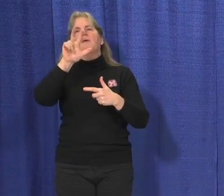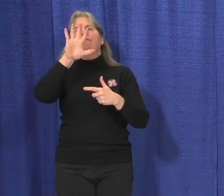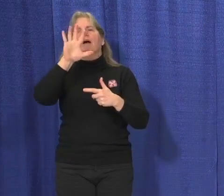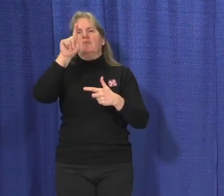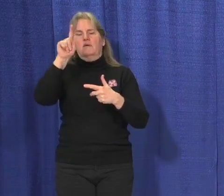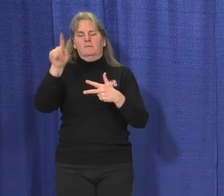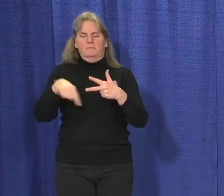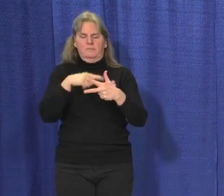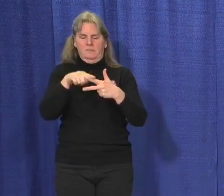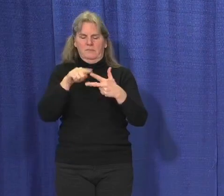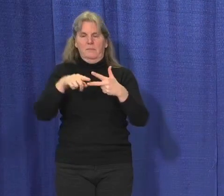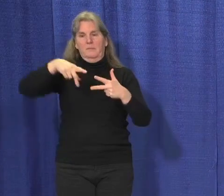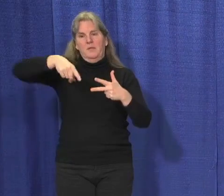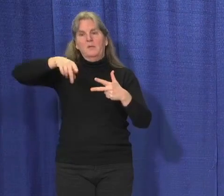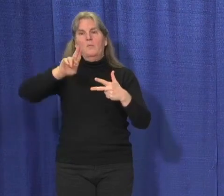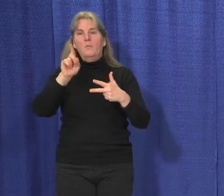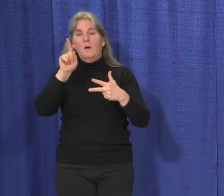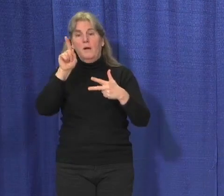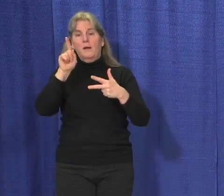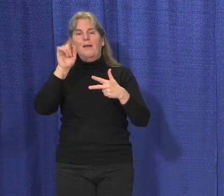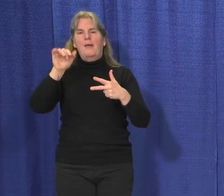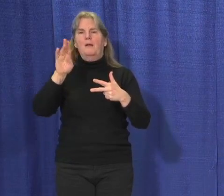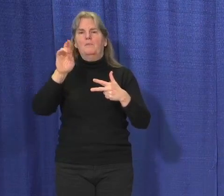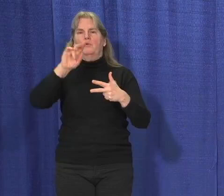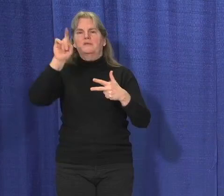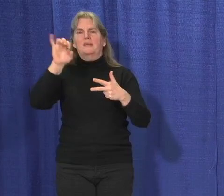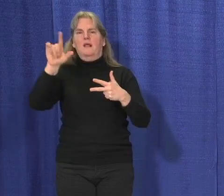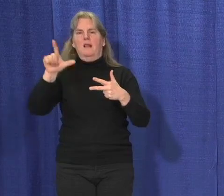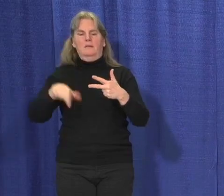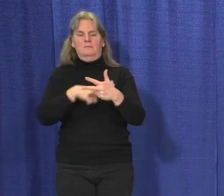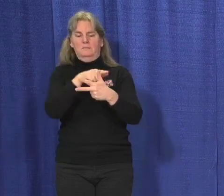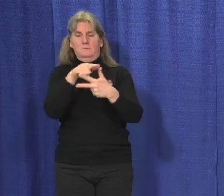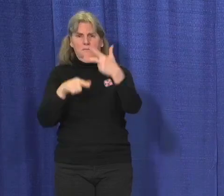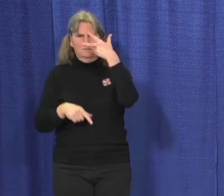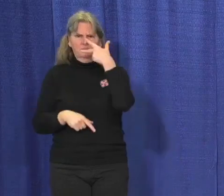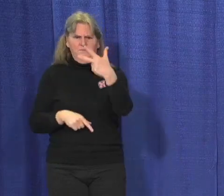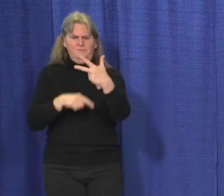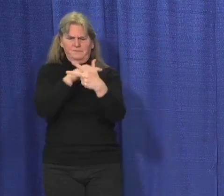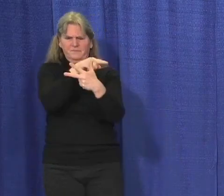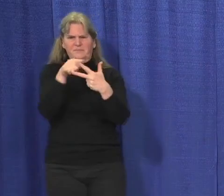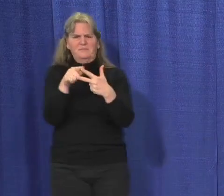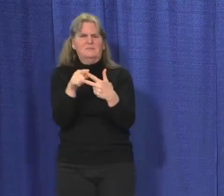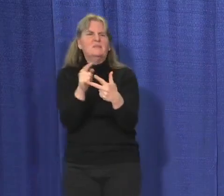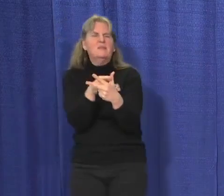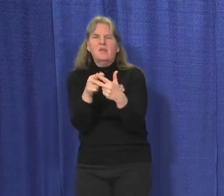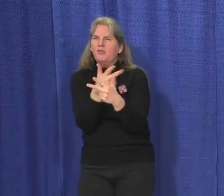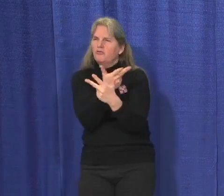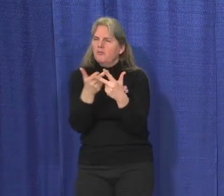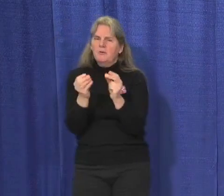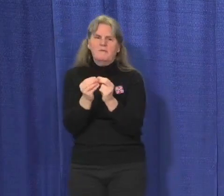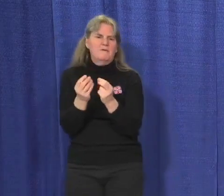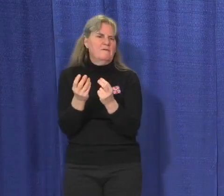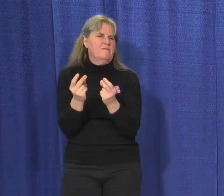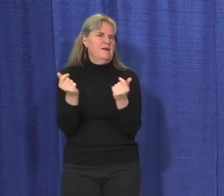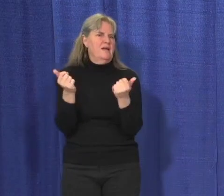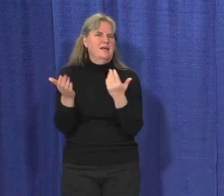and the P. one, Brazilian variants. A common feature is that people can pass them to each other more